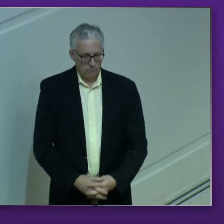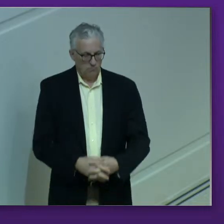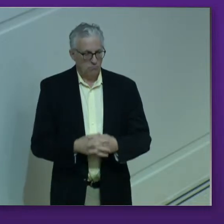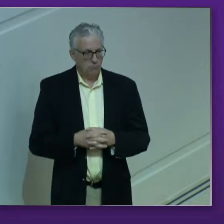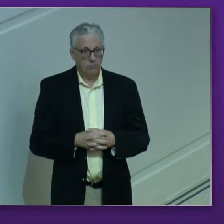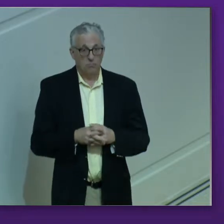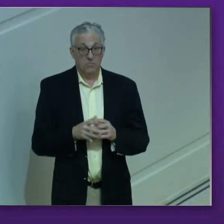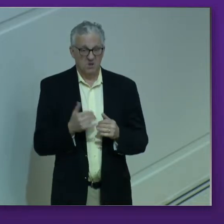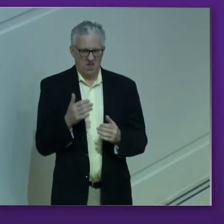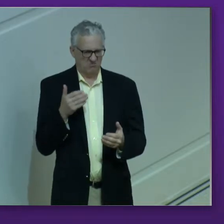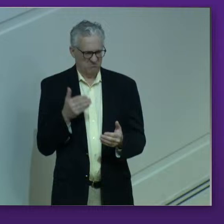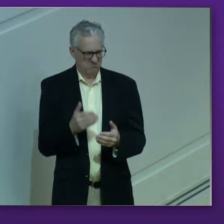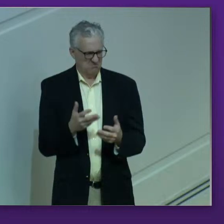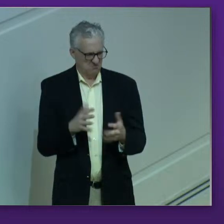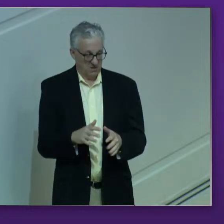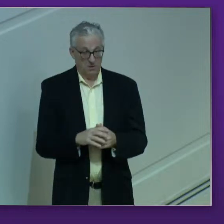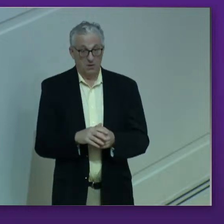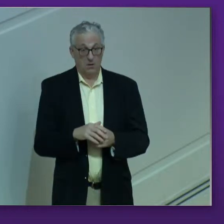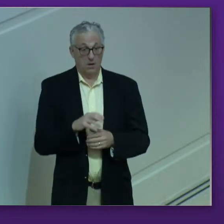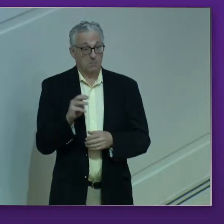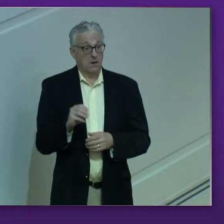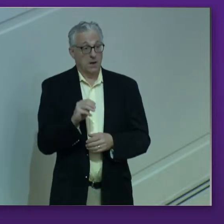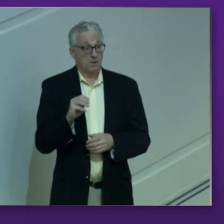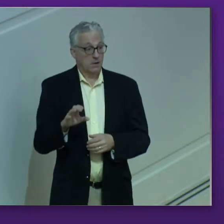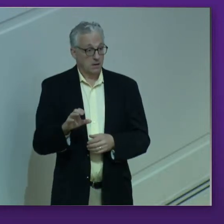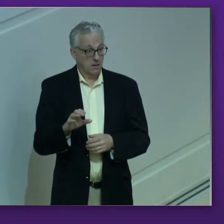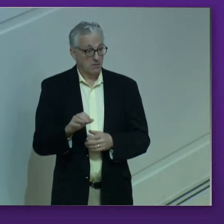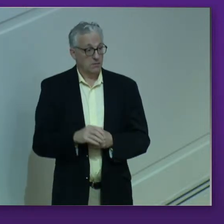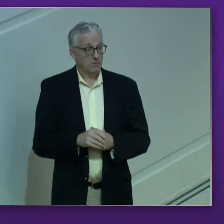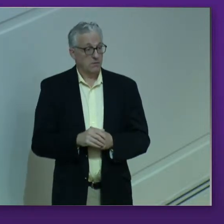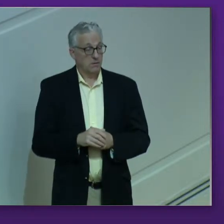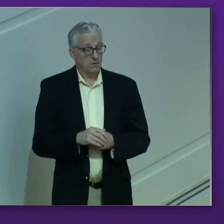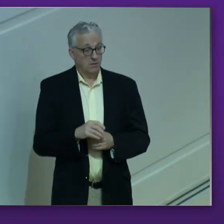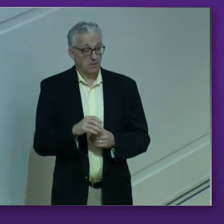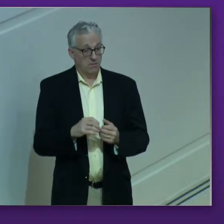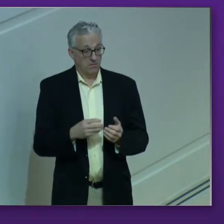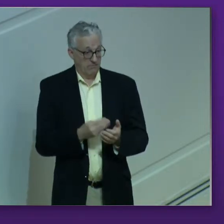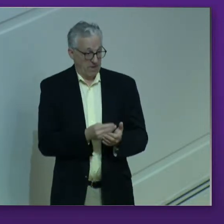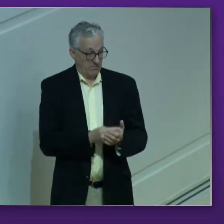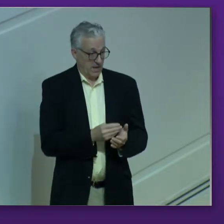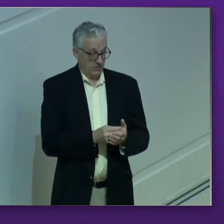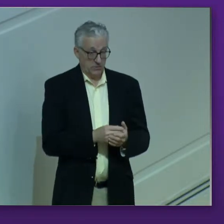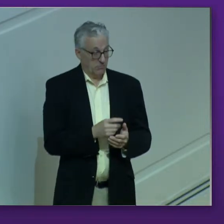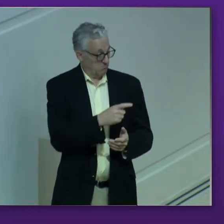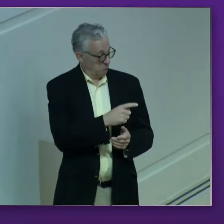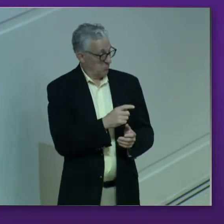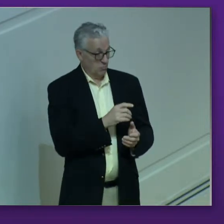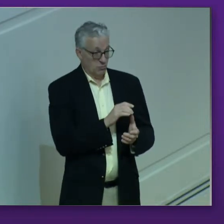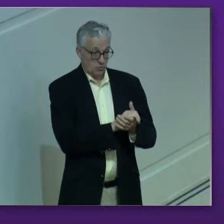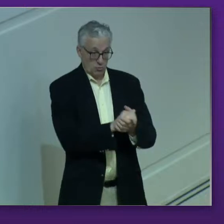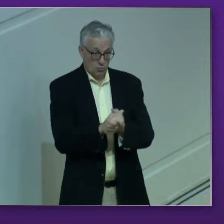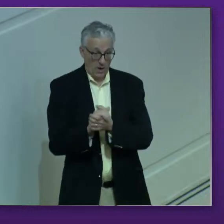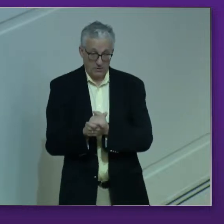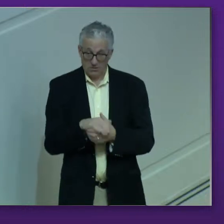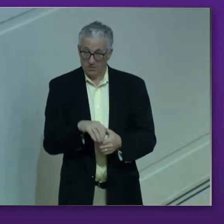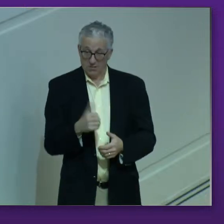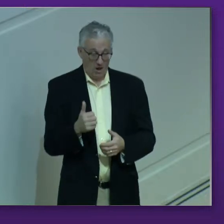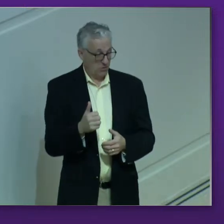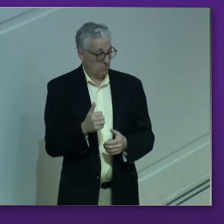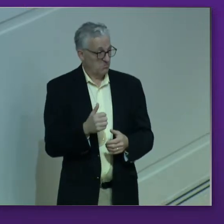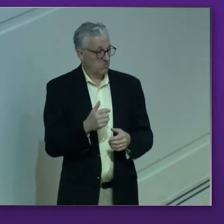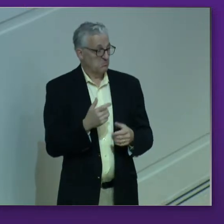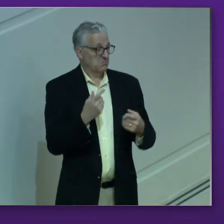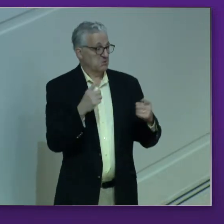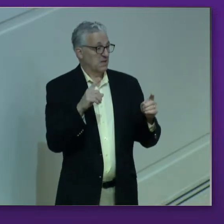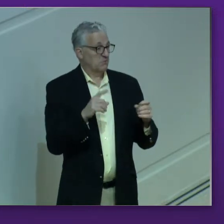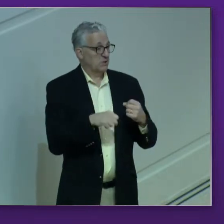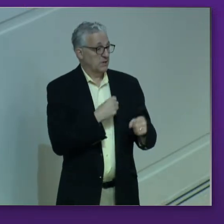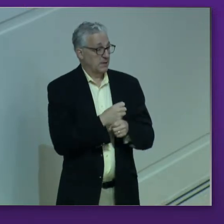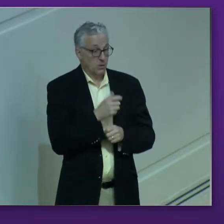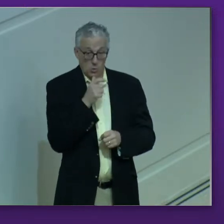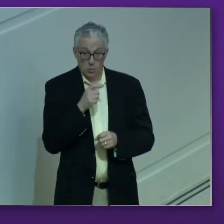YEAR'S WINNERS AND